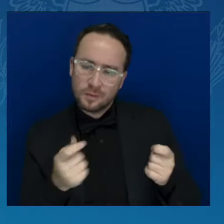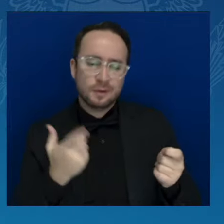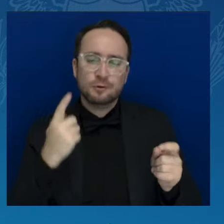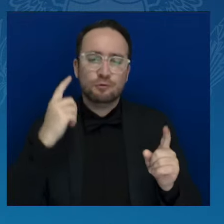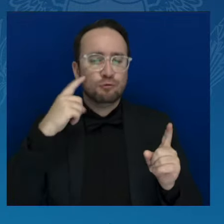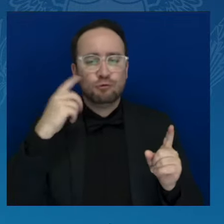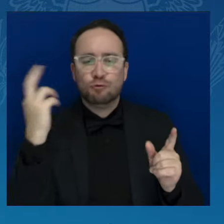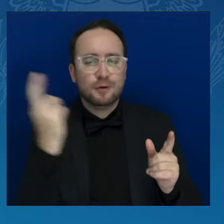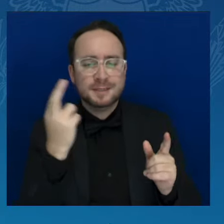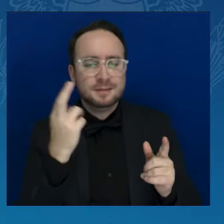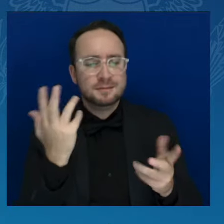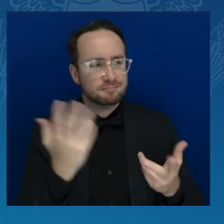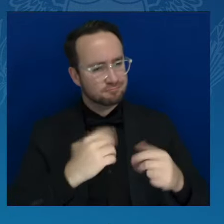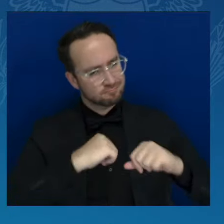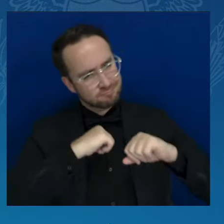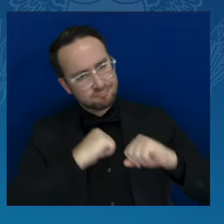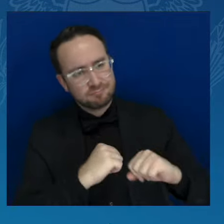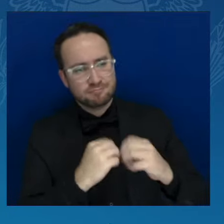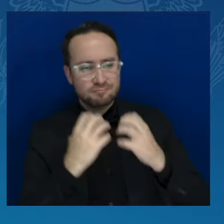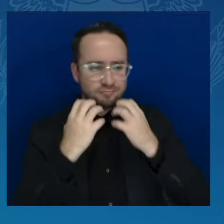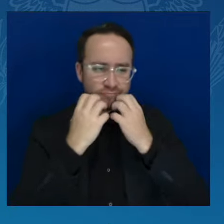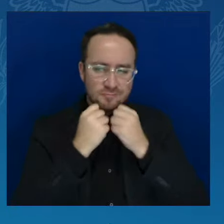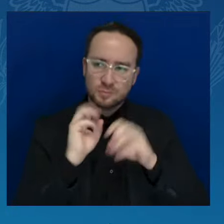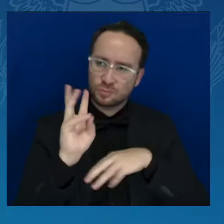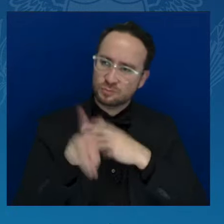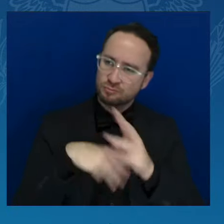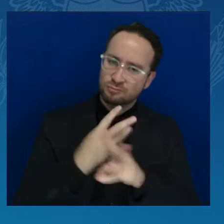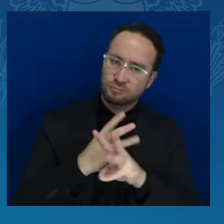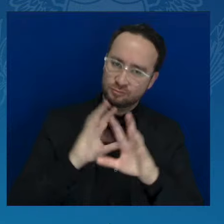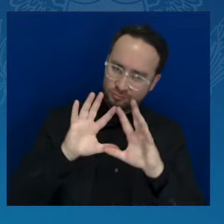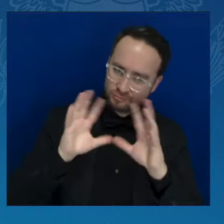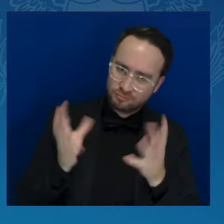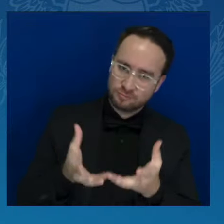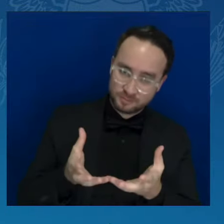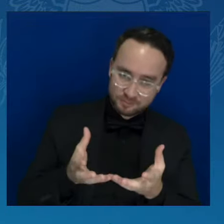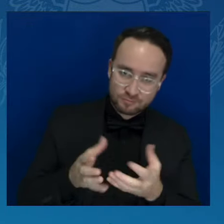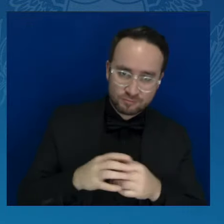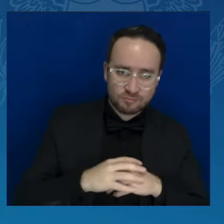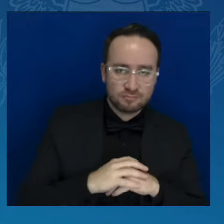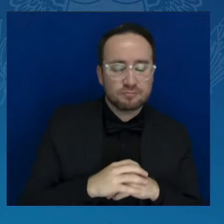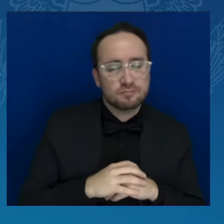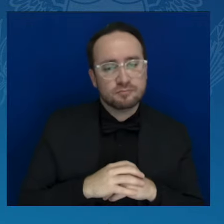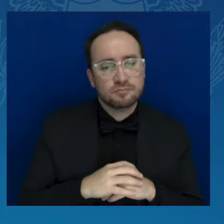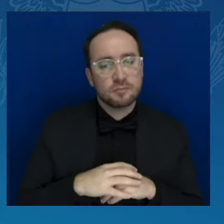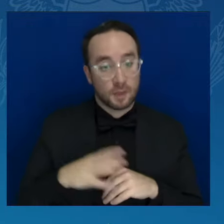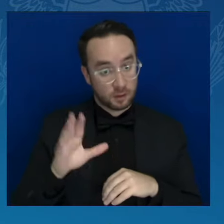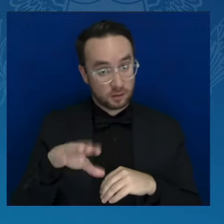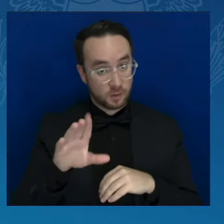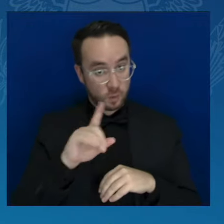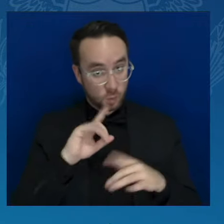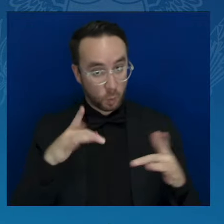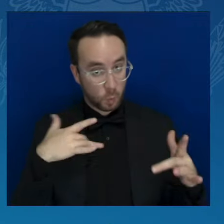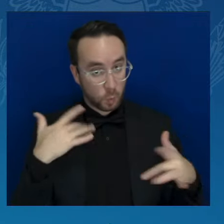which is the exciting topic of leading the return to the Moon with an unrivaled network of allies and partners